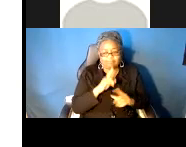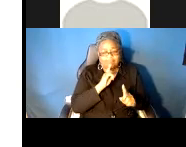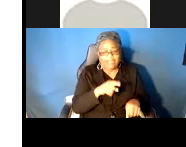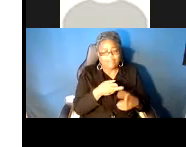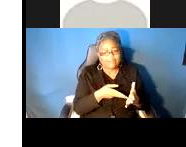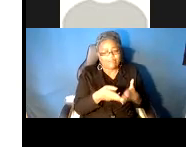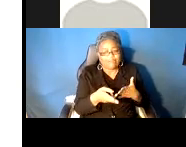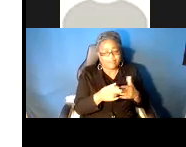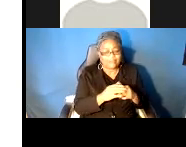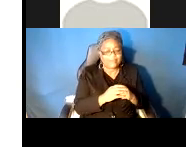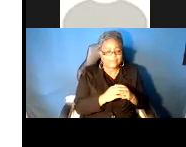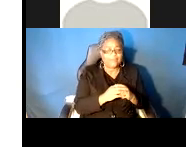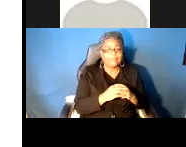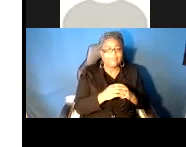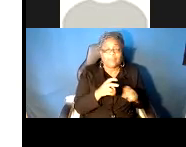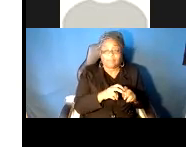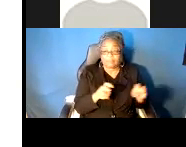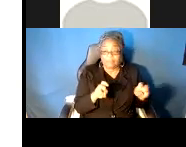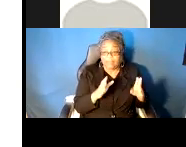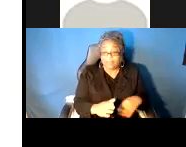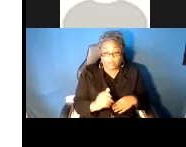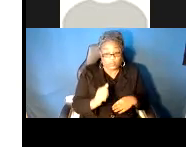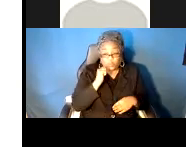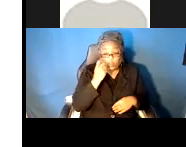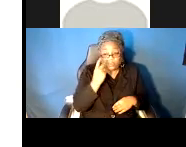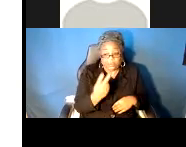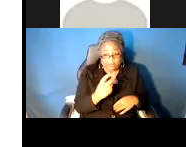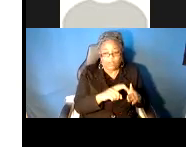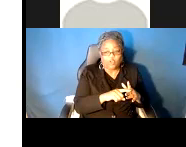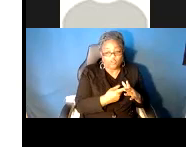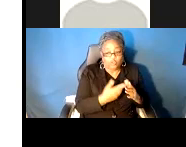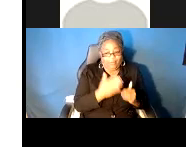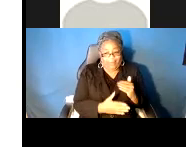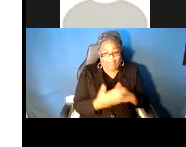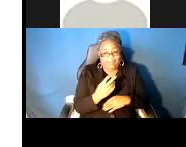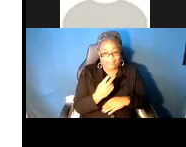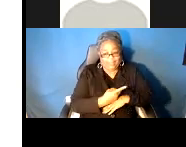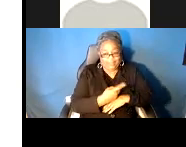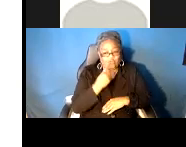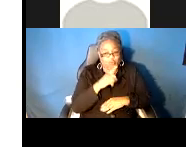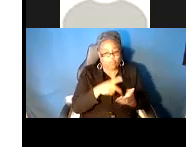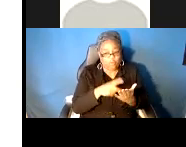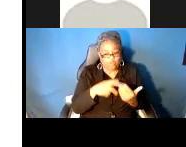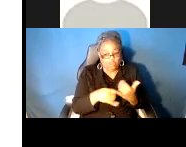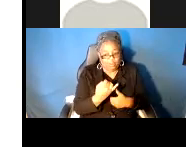So the panelists will not see start and end dates of your project, the outcomes proposed,